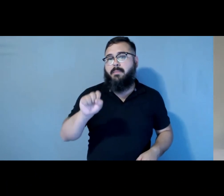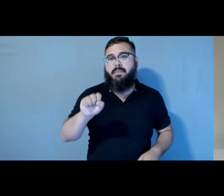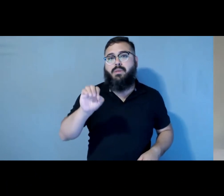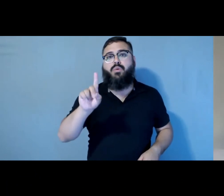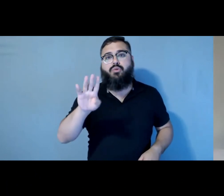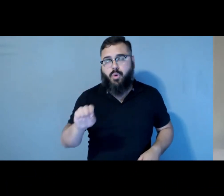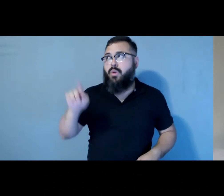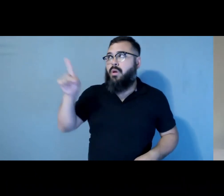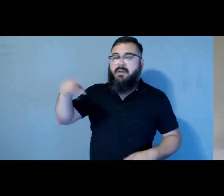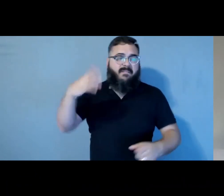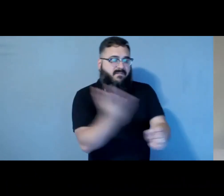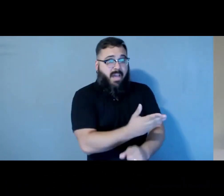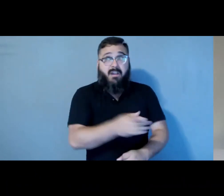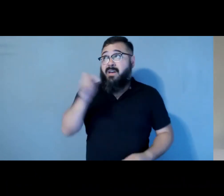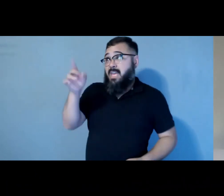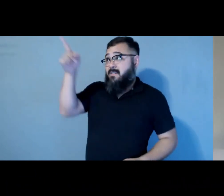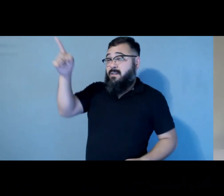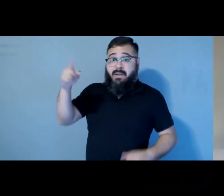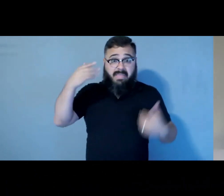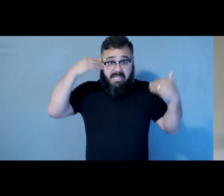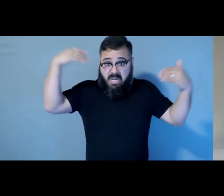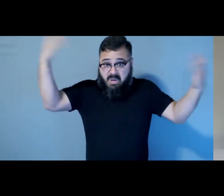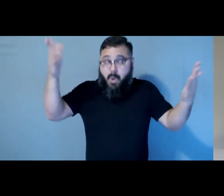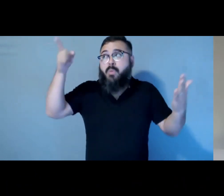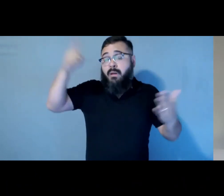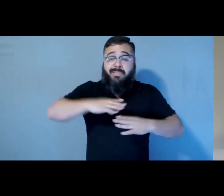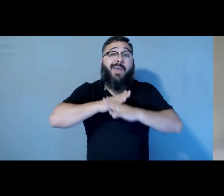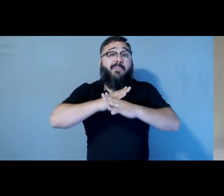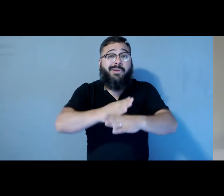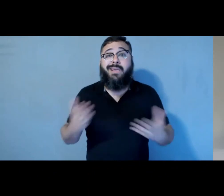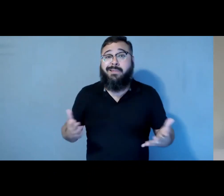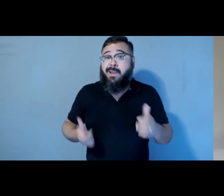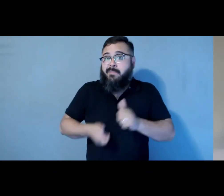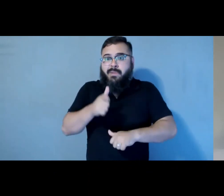then they are protected, the employer is the employer usually can't have discriminated against you